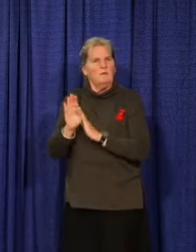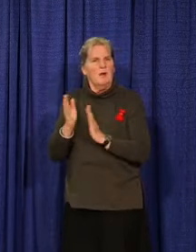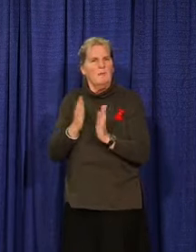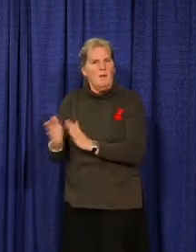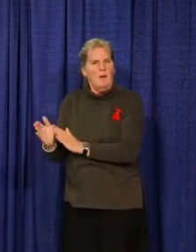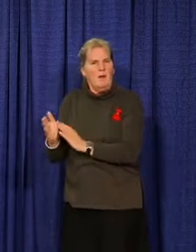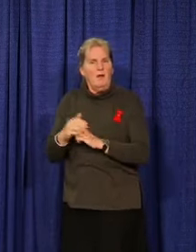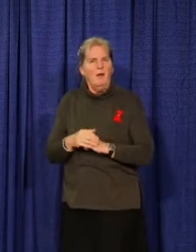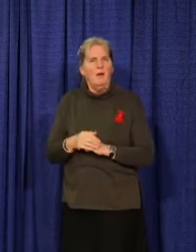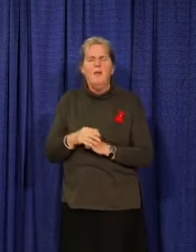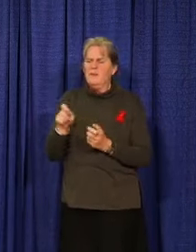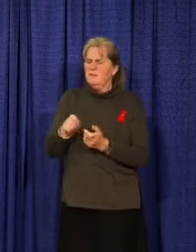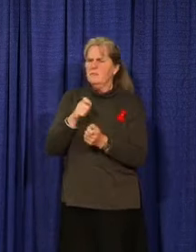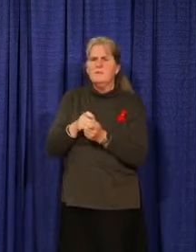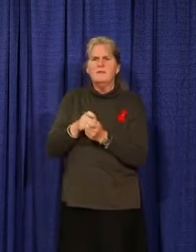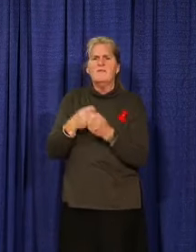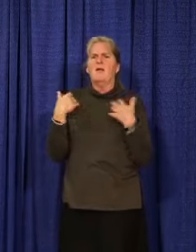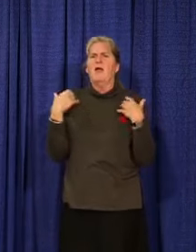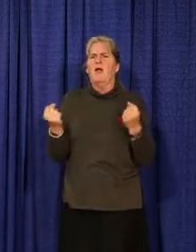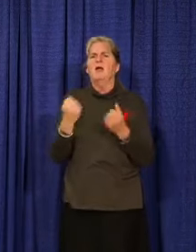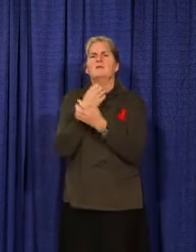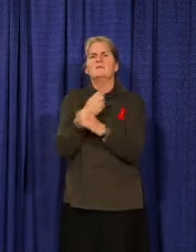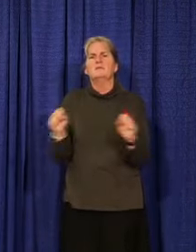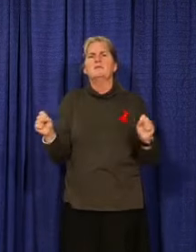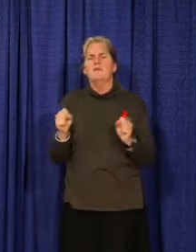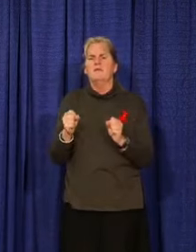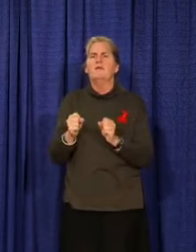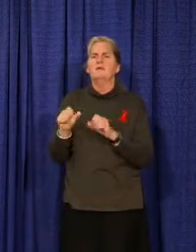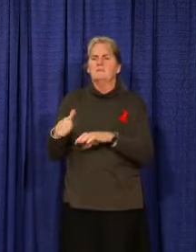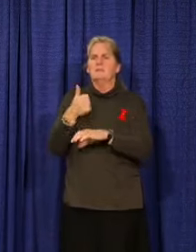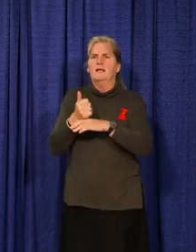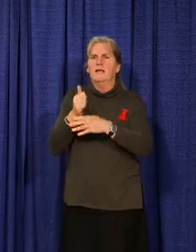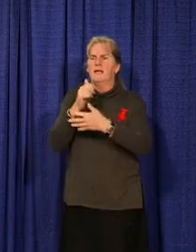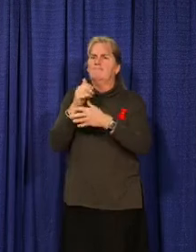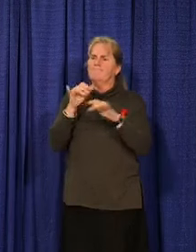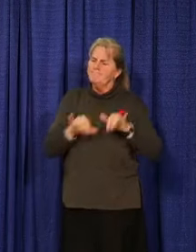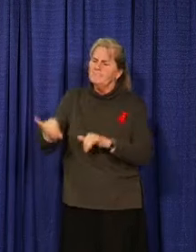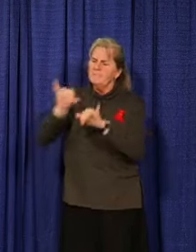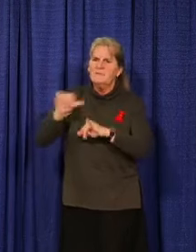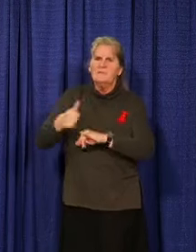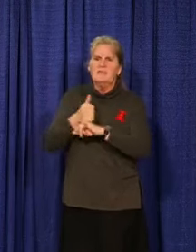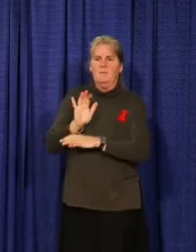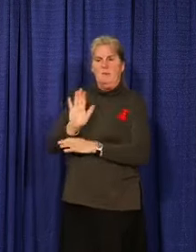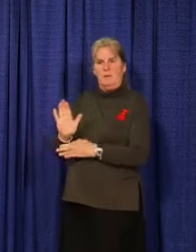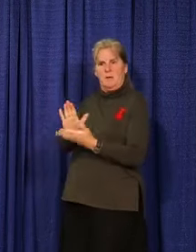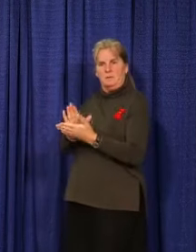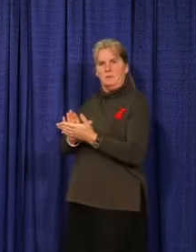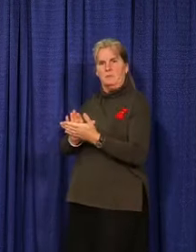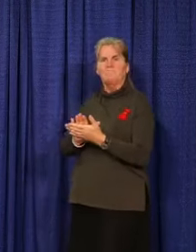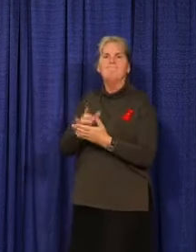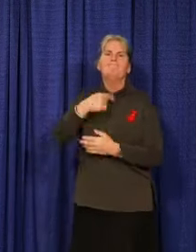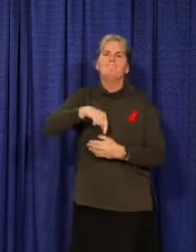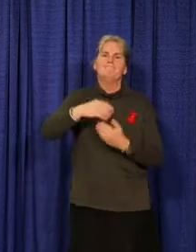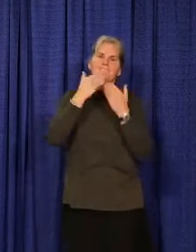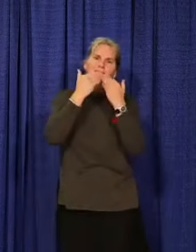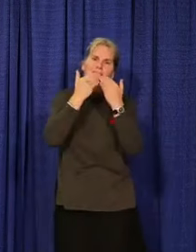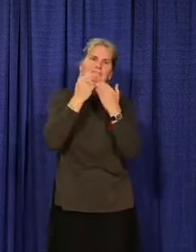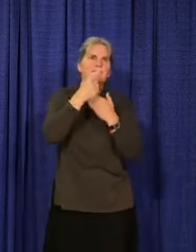community and outlines the specific health and safety routines for their school. My heartfelt thanks to school